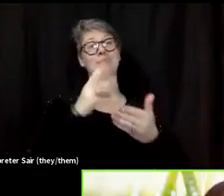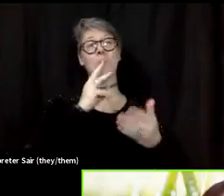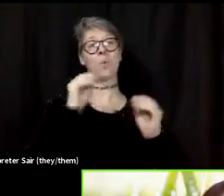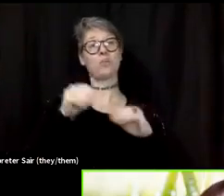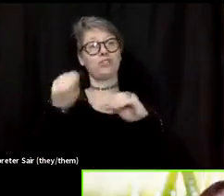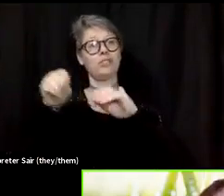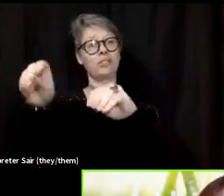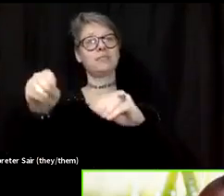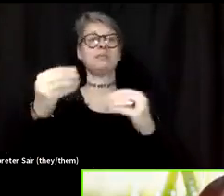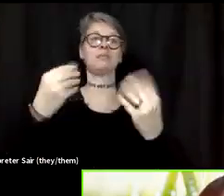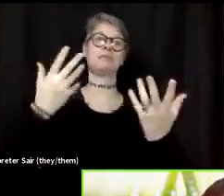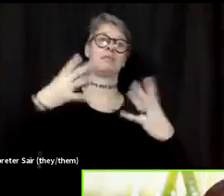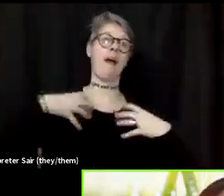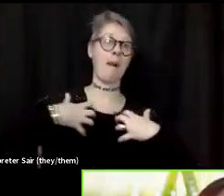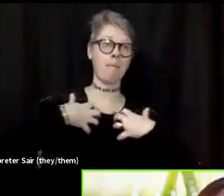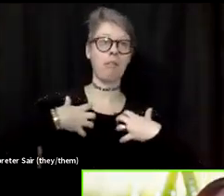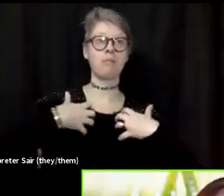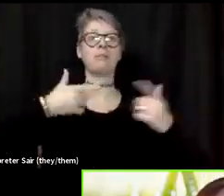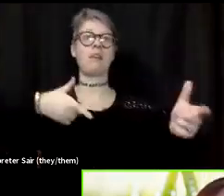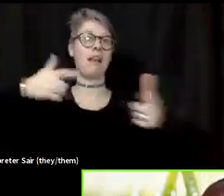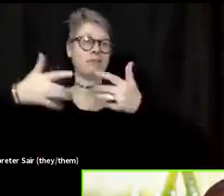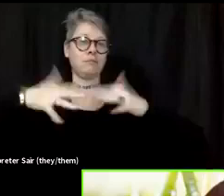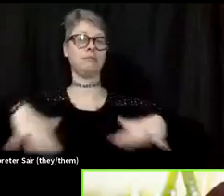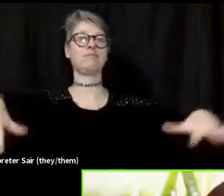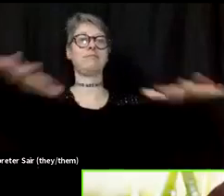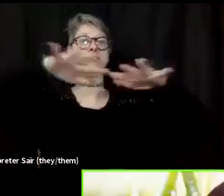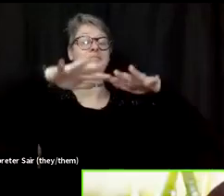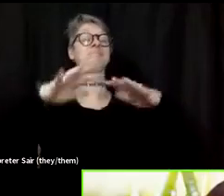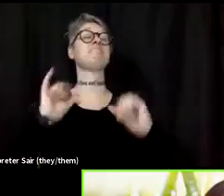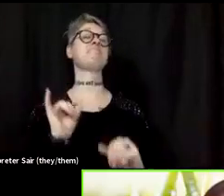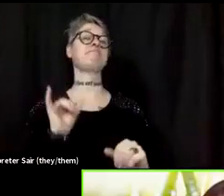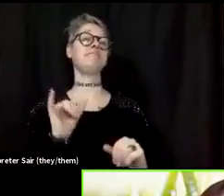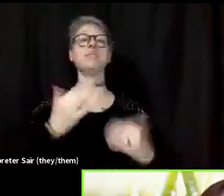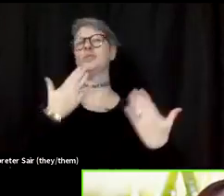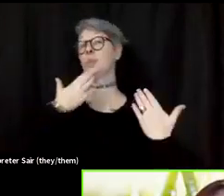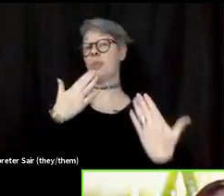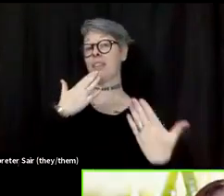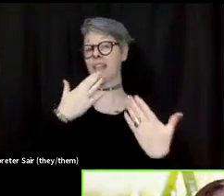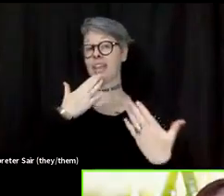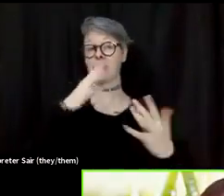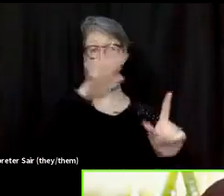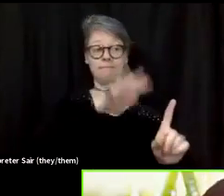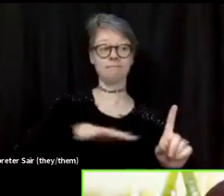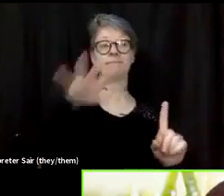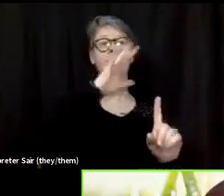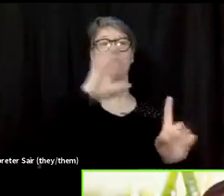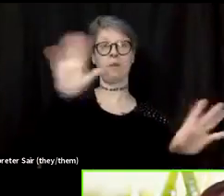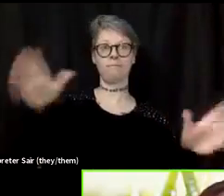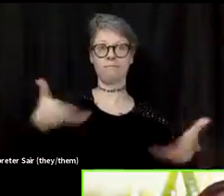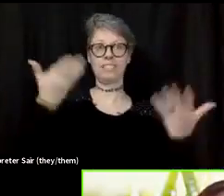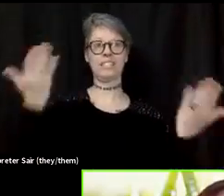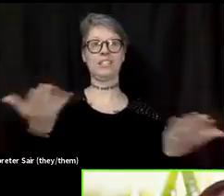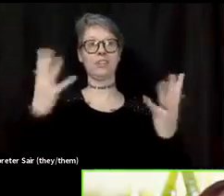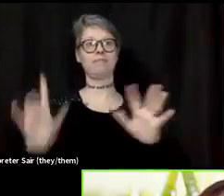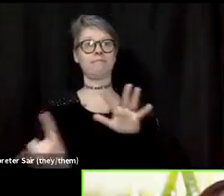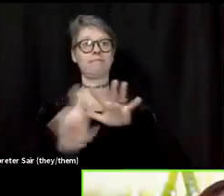closest to the ocean and the wildlife and they do hunting and all kinds of things so. thank , thank you for your